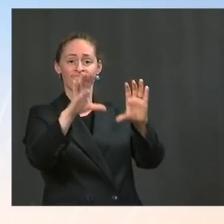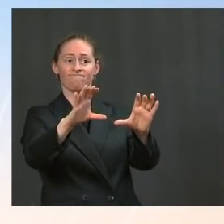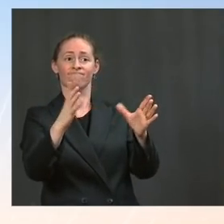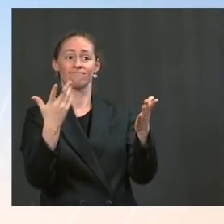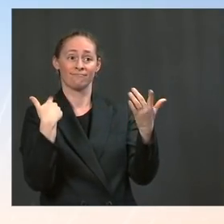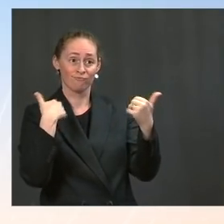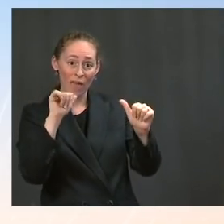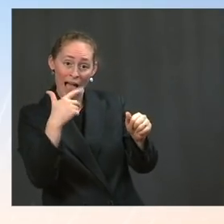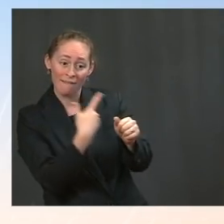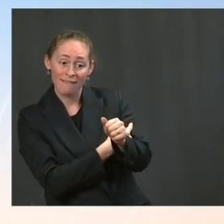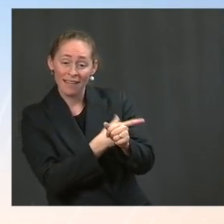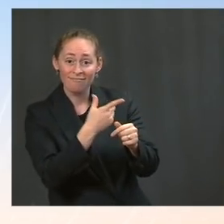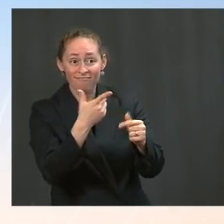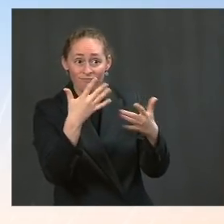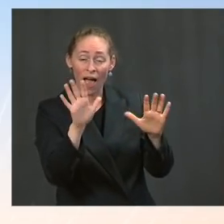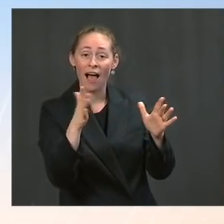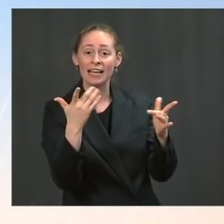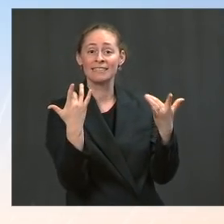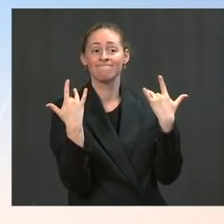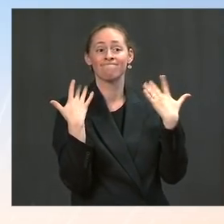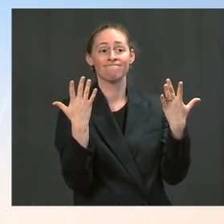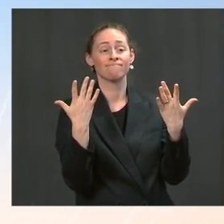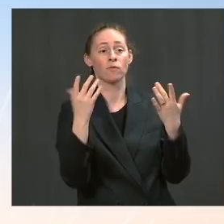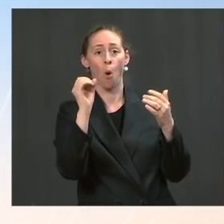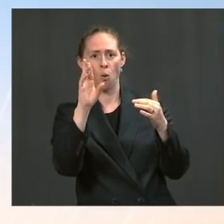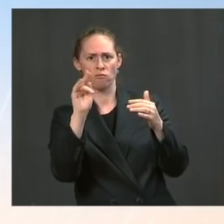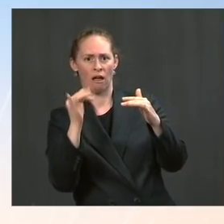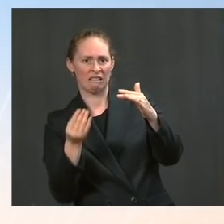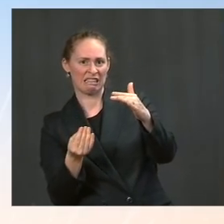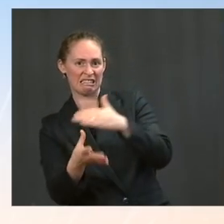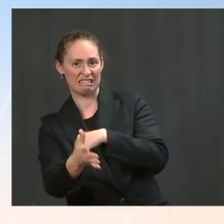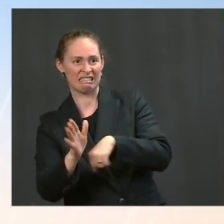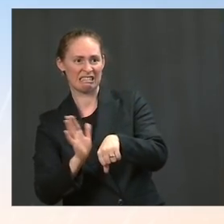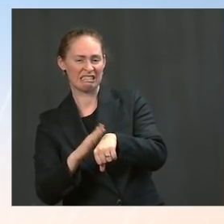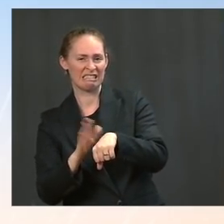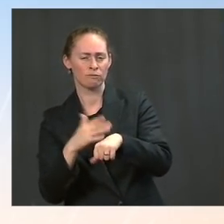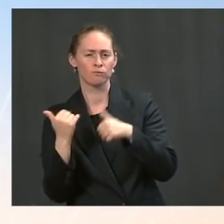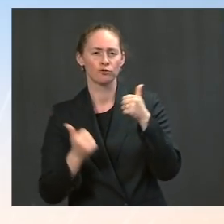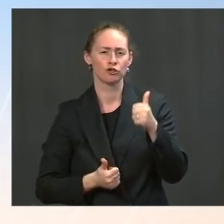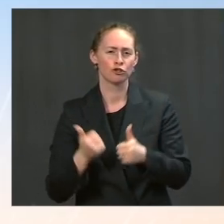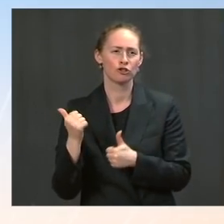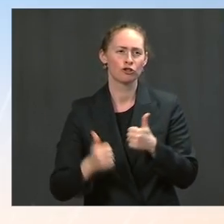or if it's a scare tactic. Ms. Psaki: Well, I would say, first, the data speaks for itself,